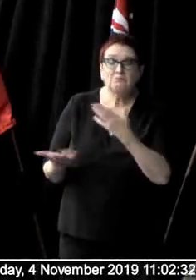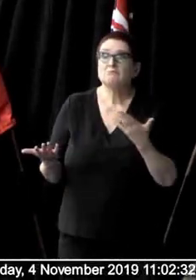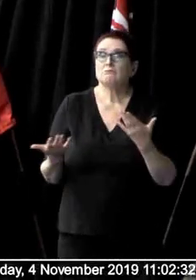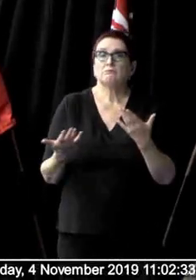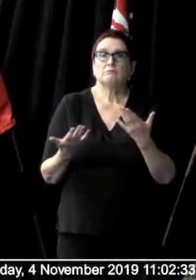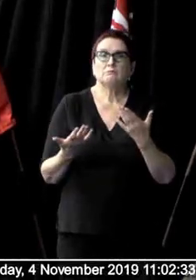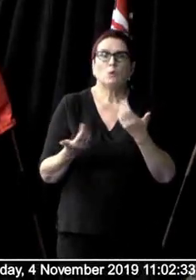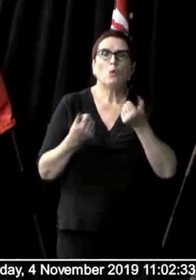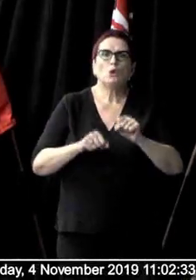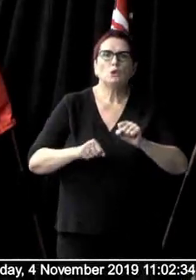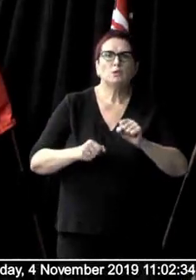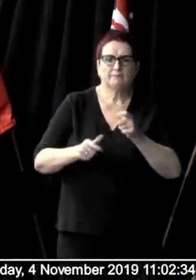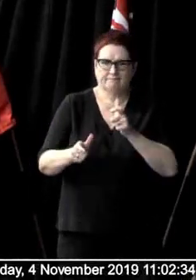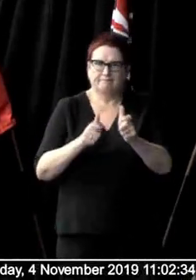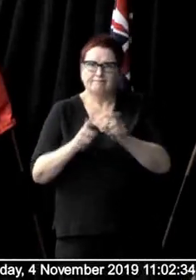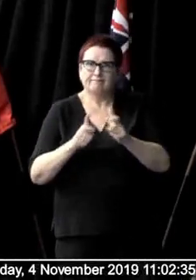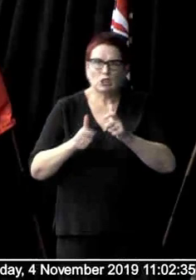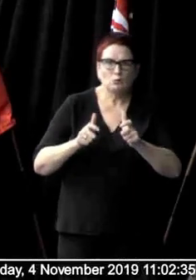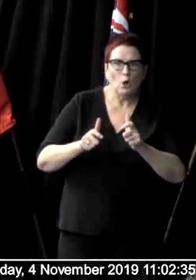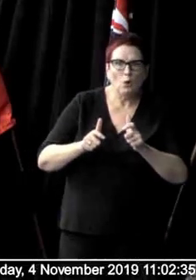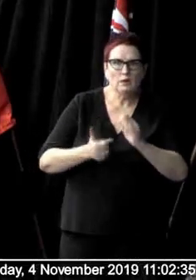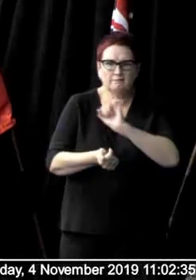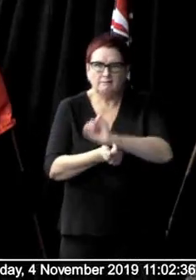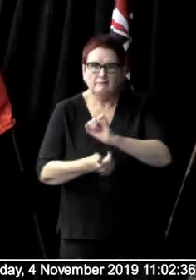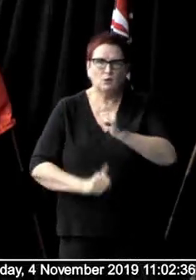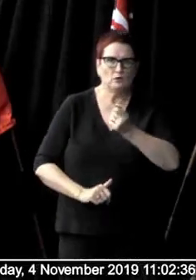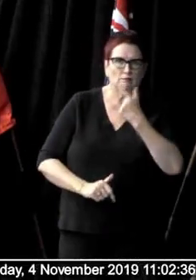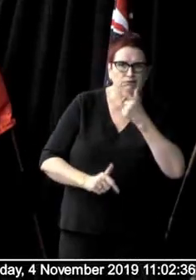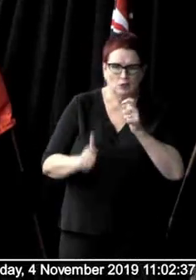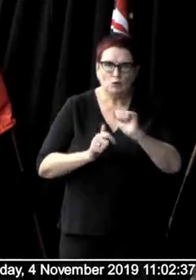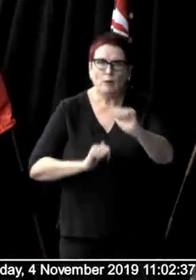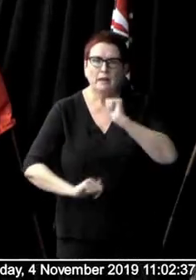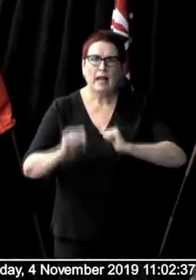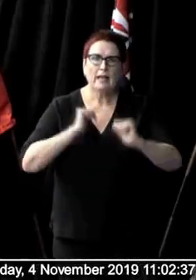of restricted practices, is a very important topic, worthy and in need of detailed